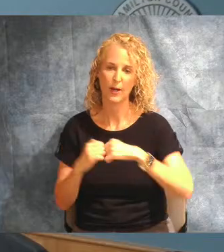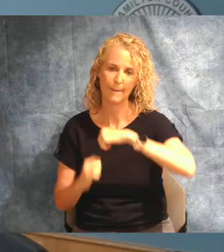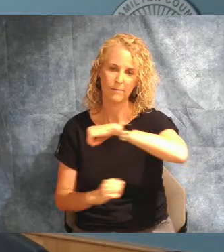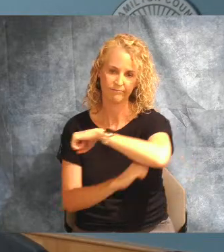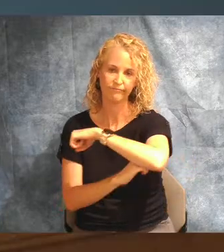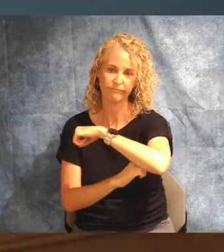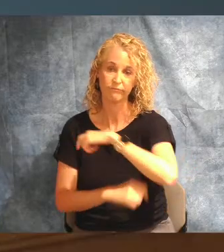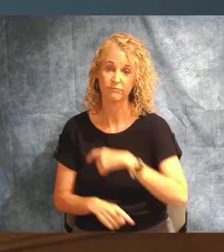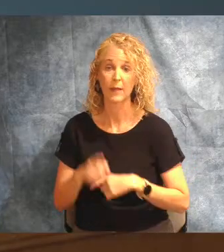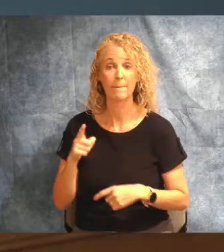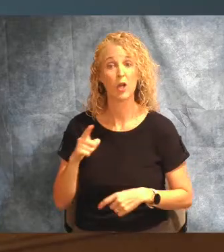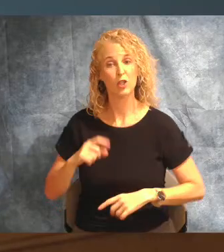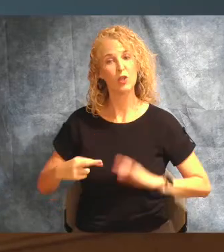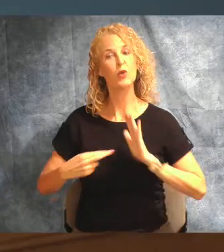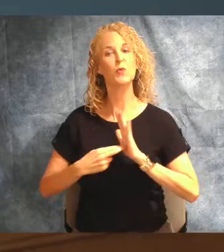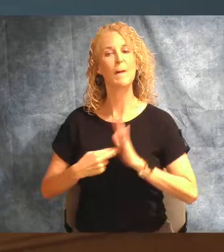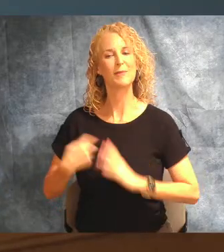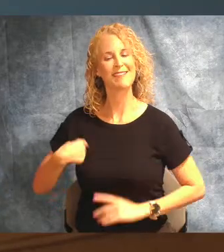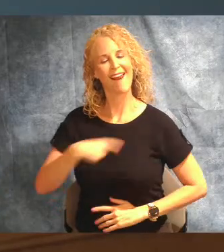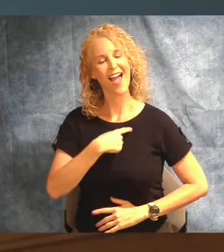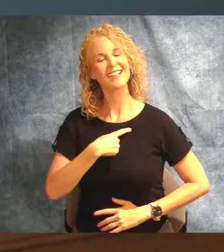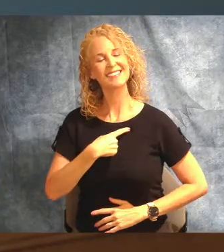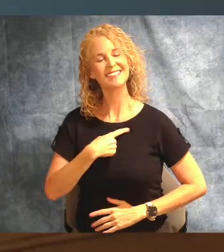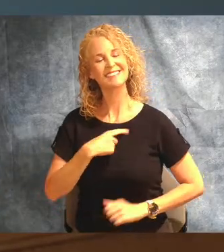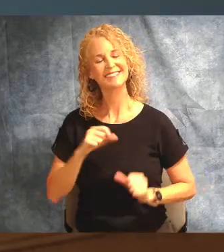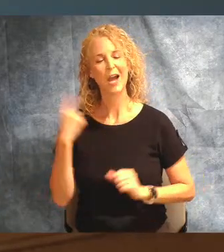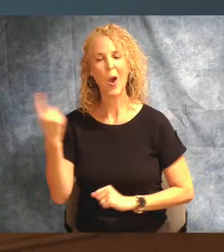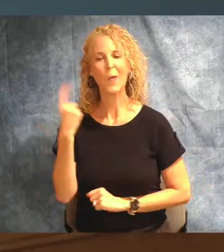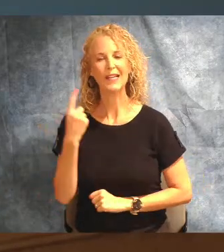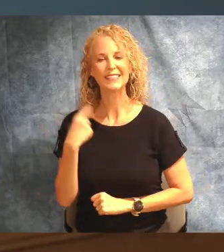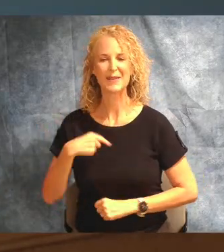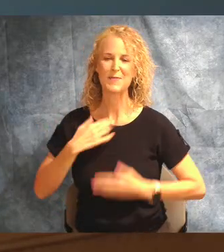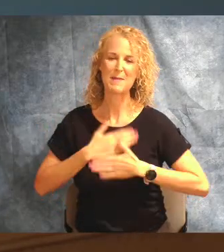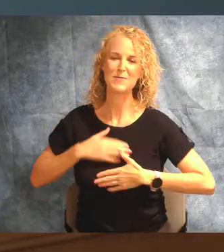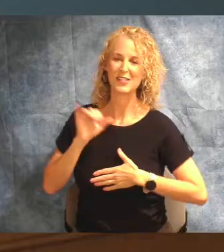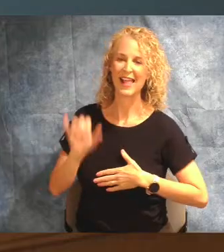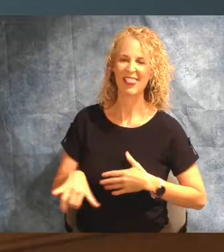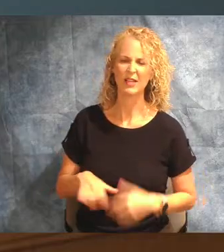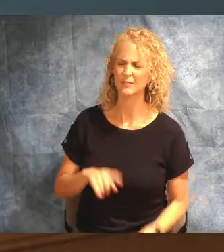You speak up for us all the time and advocate. So, okay. Can [clears throat] I ask one more question?